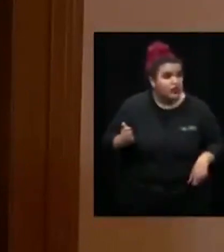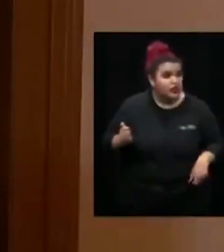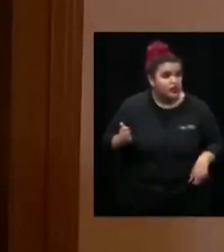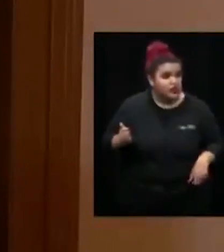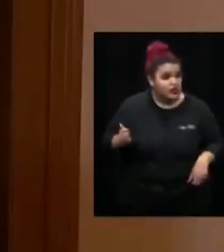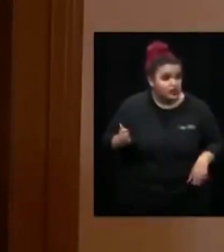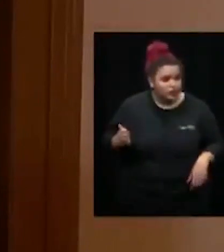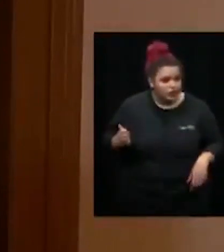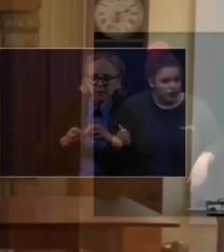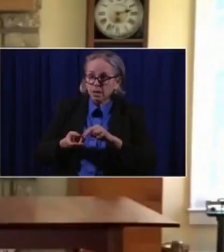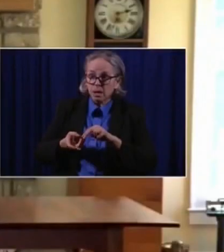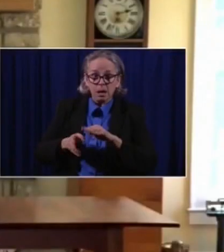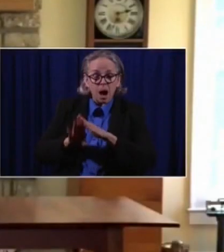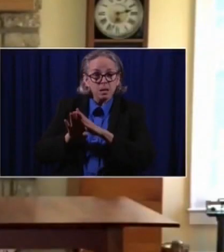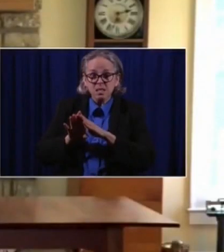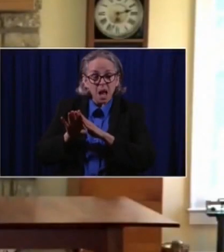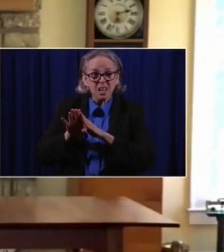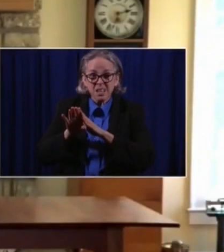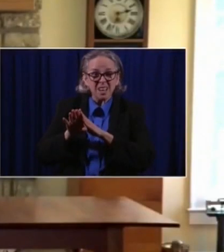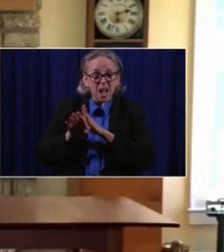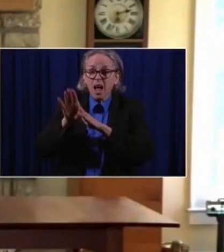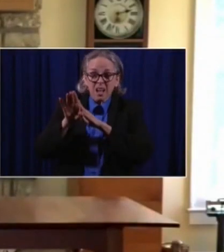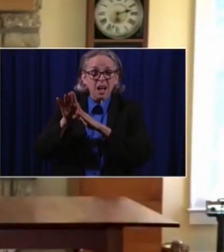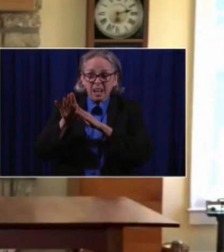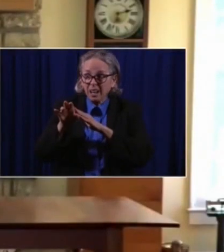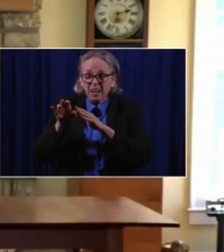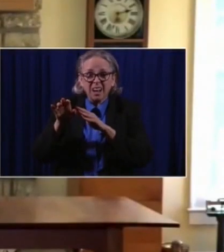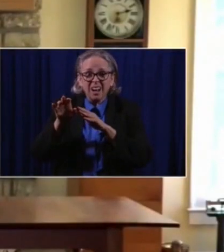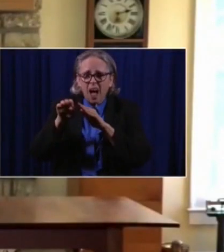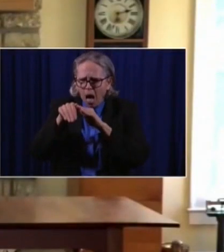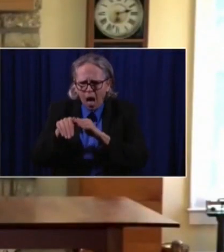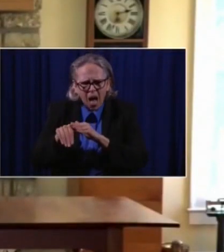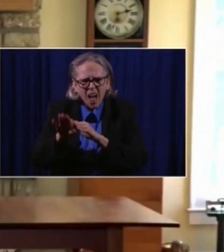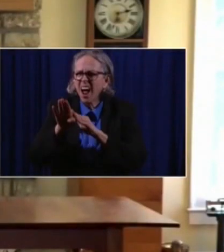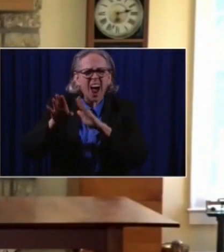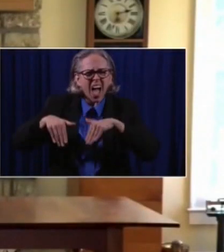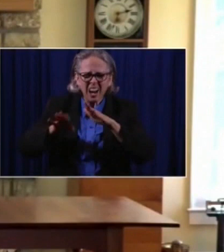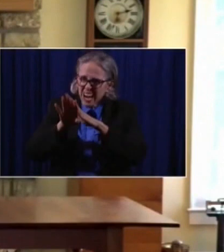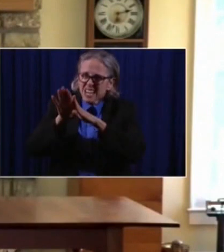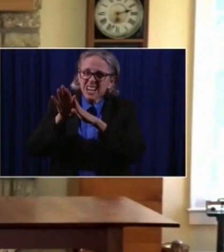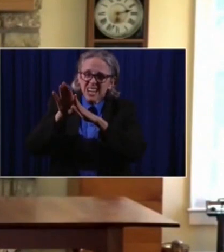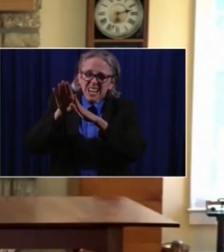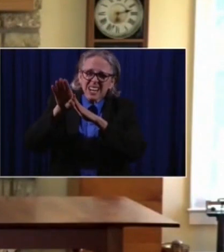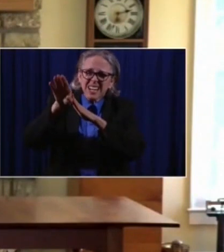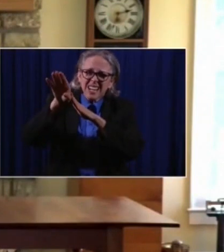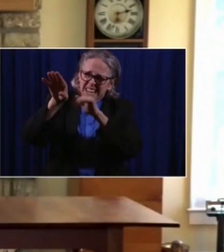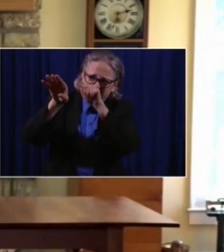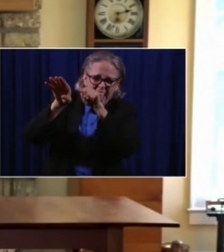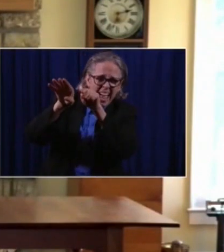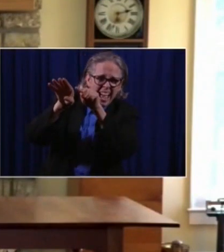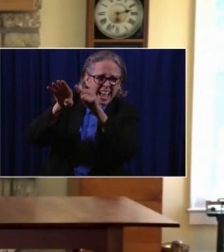AND WE WERE DOING 90% MASK COMPLIANCE EVERY PLACE IN PUBLIC I WOULD SAY WE GOT IT, ITS GOOD. BUT WE'RE SEEING AN He